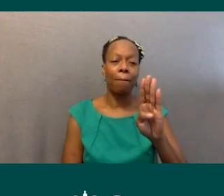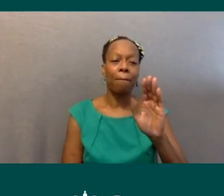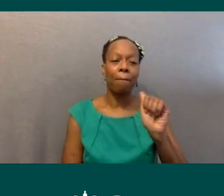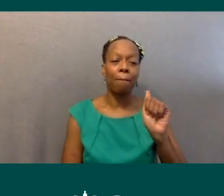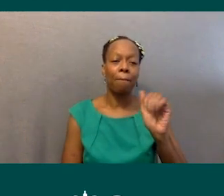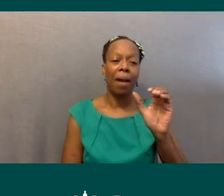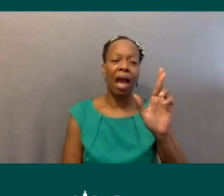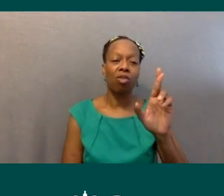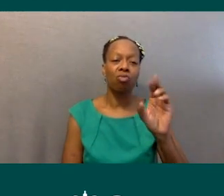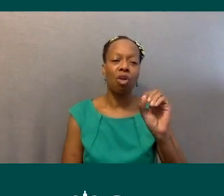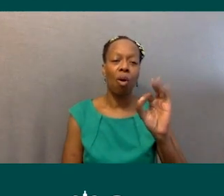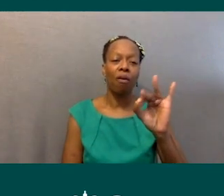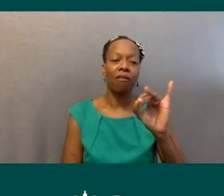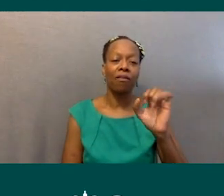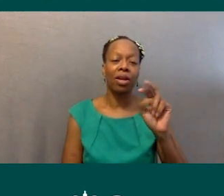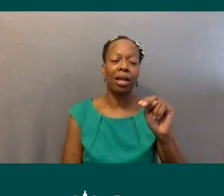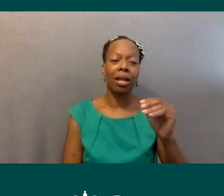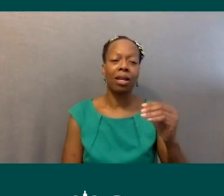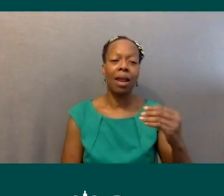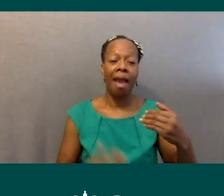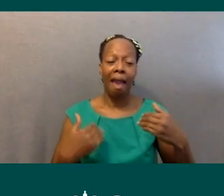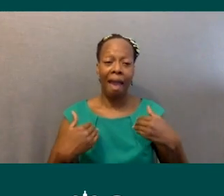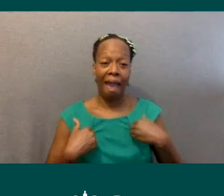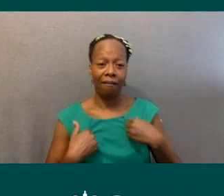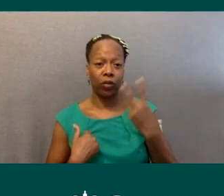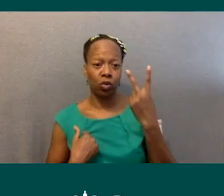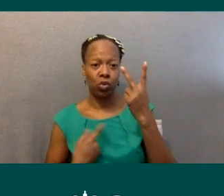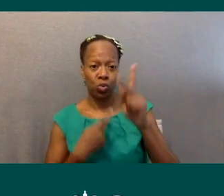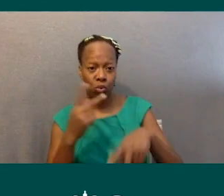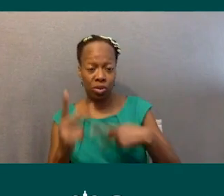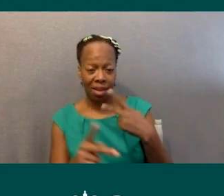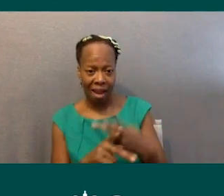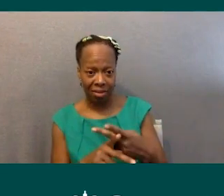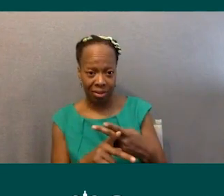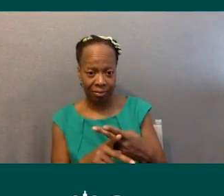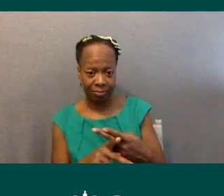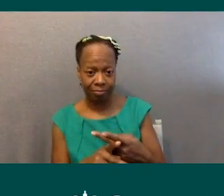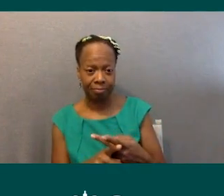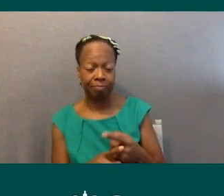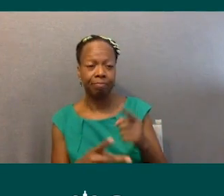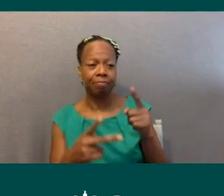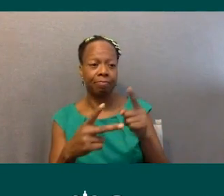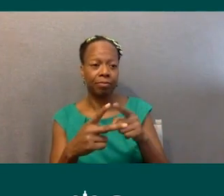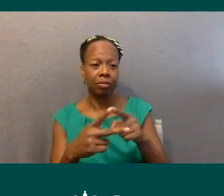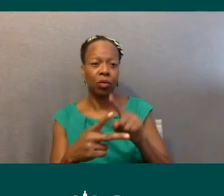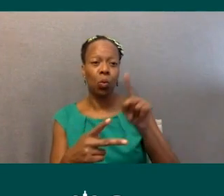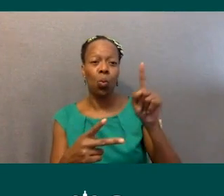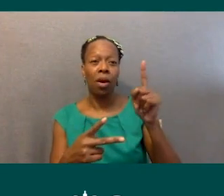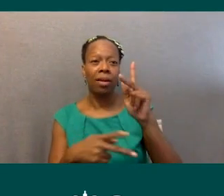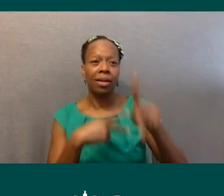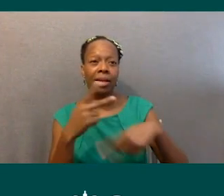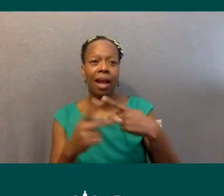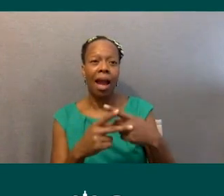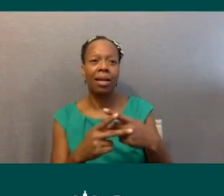So the Baclofen, has two types. One is the oral Baclofen, which you will take pill by mouth,